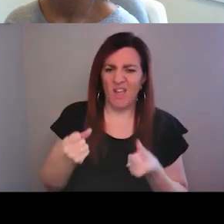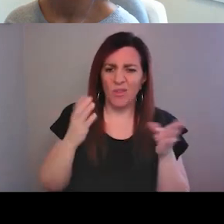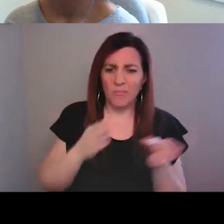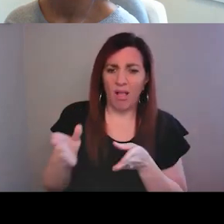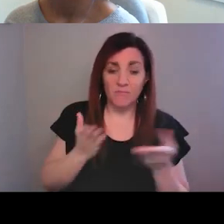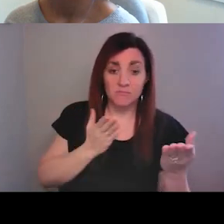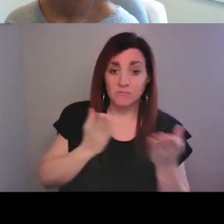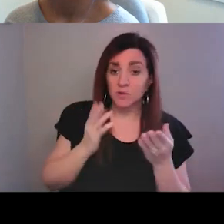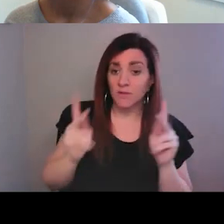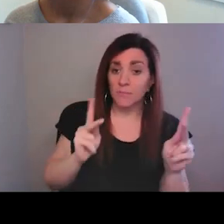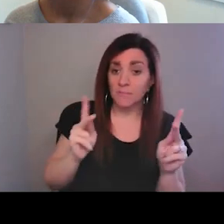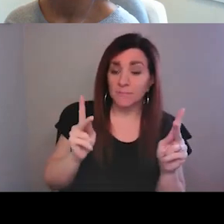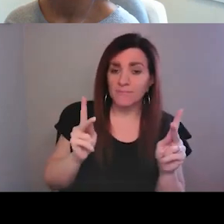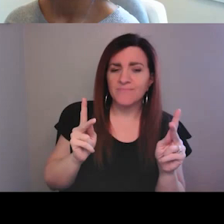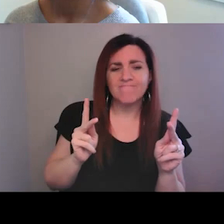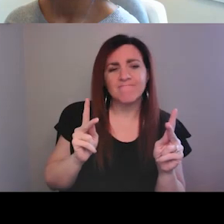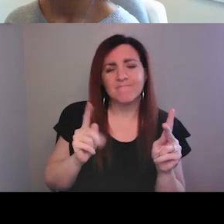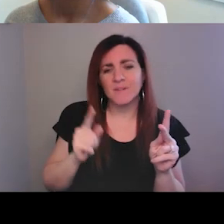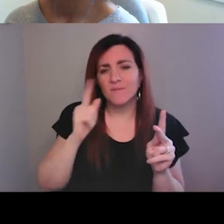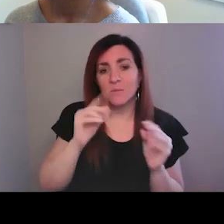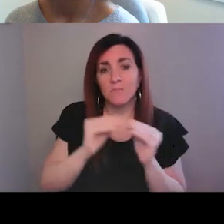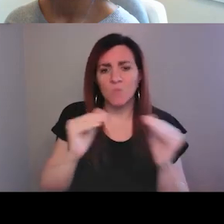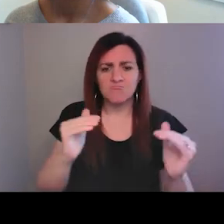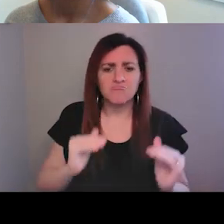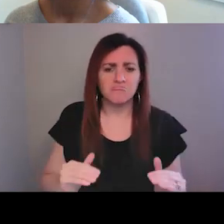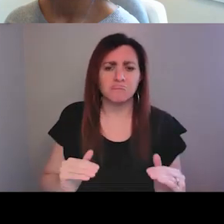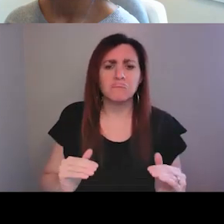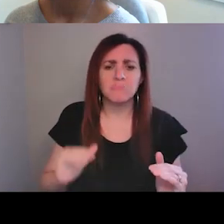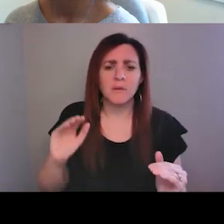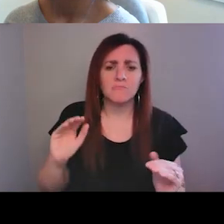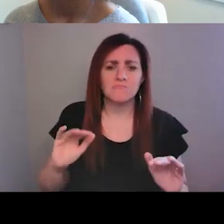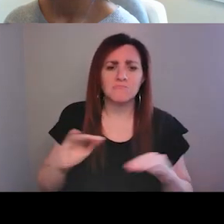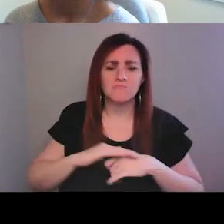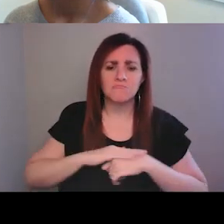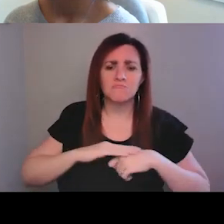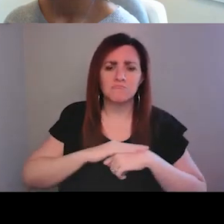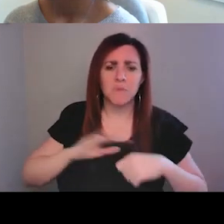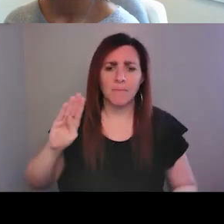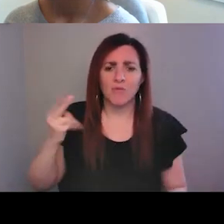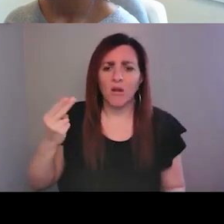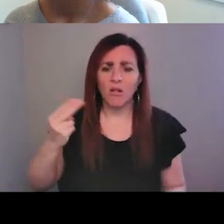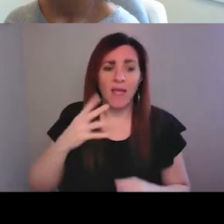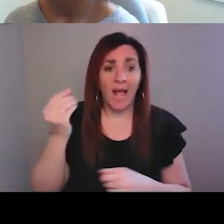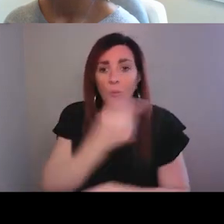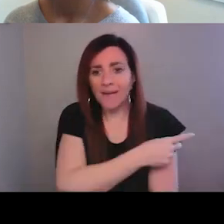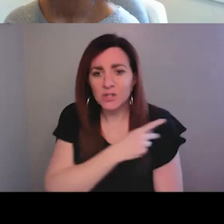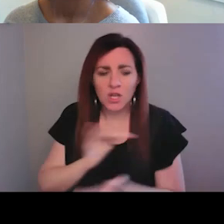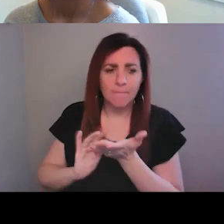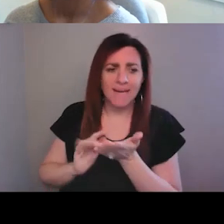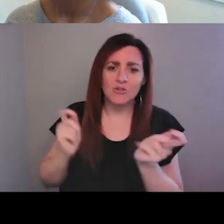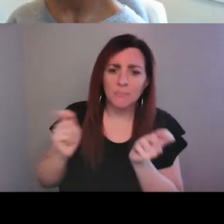FOLKS WHO ARE MORE LOWER LEVEL NEEDS LIKE OUTPATIENT, ETC. THEY